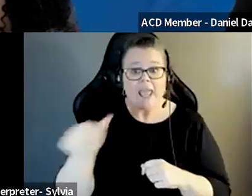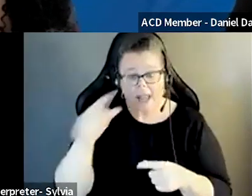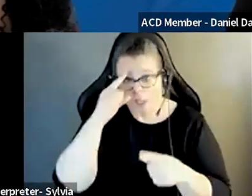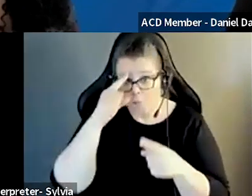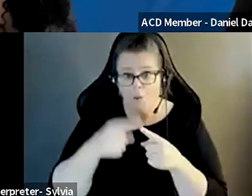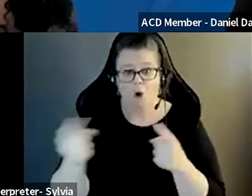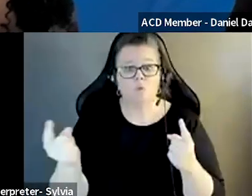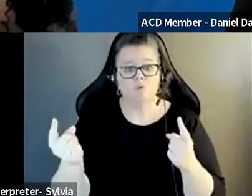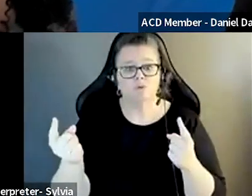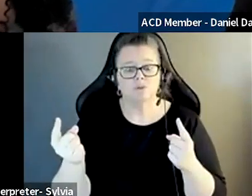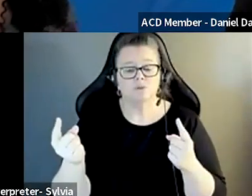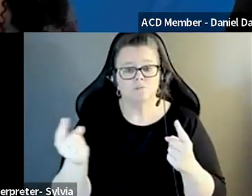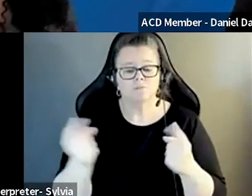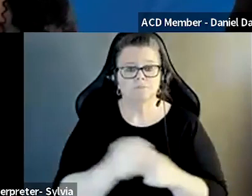Abstentions?